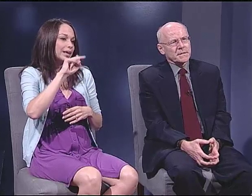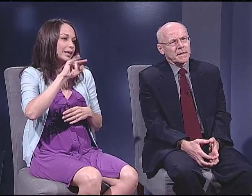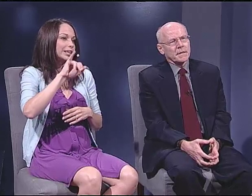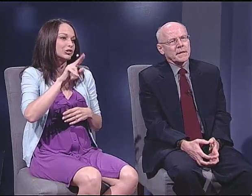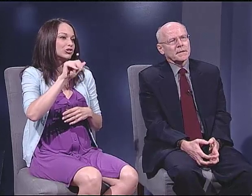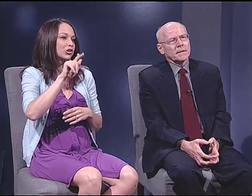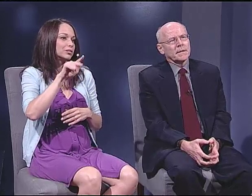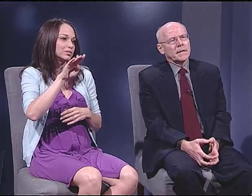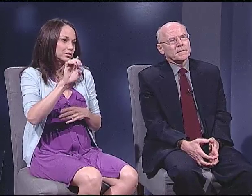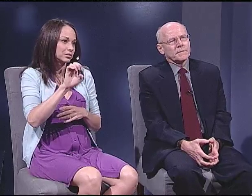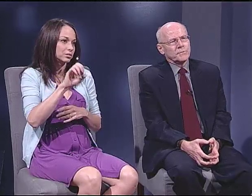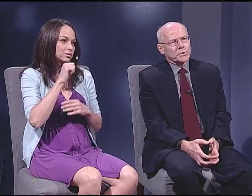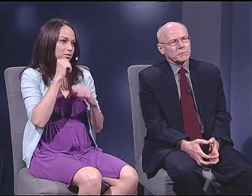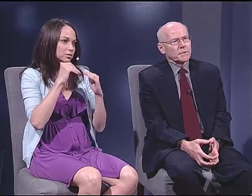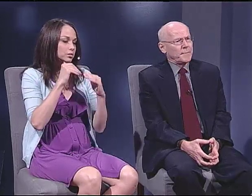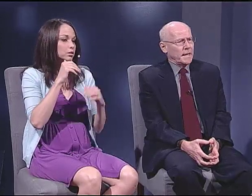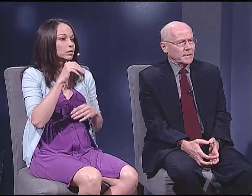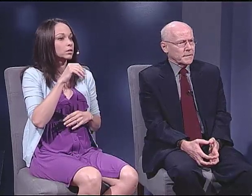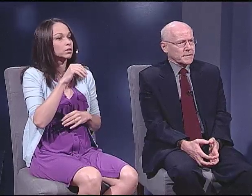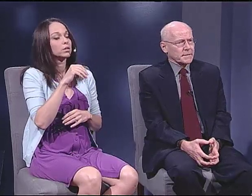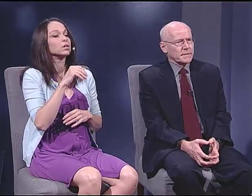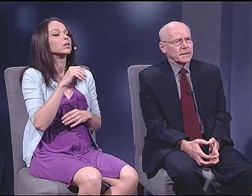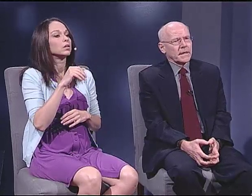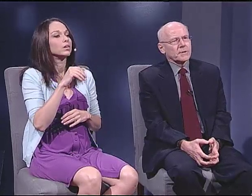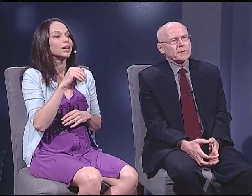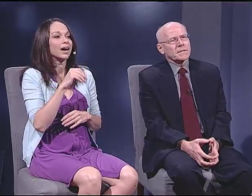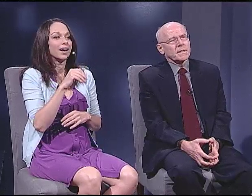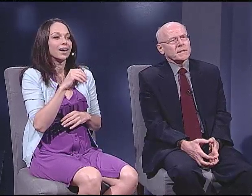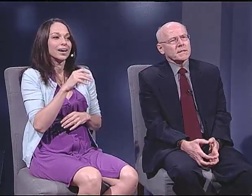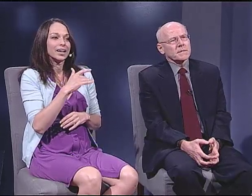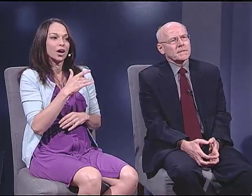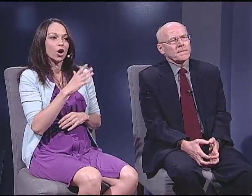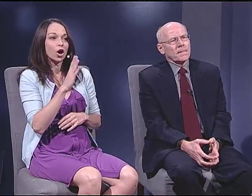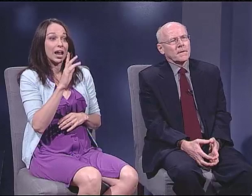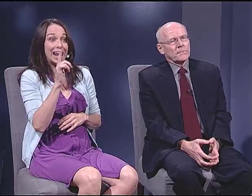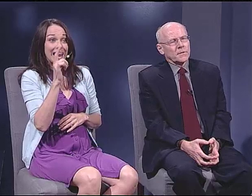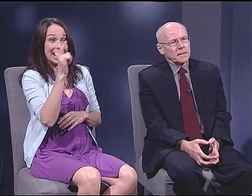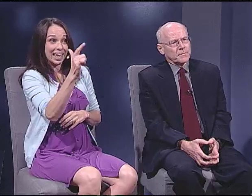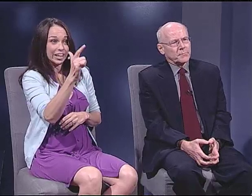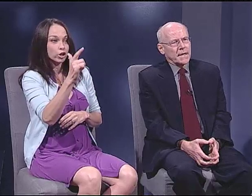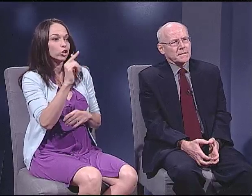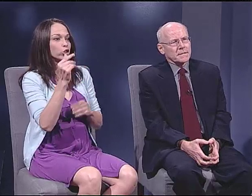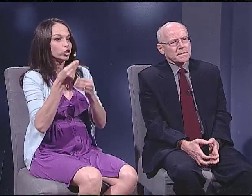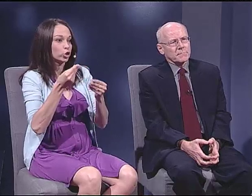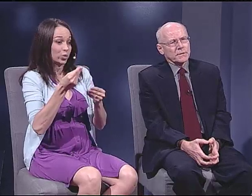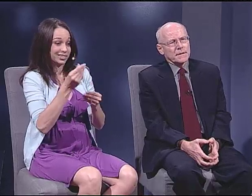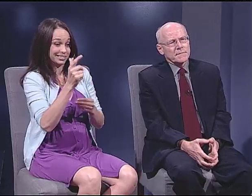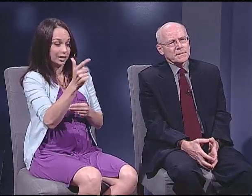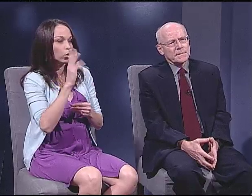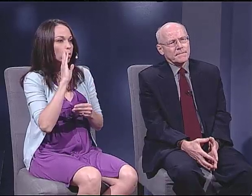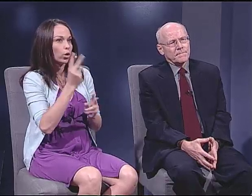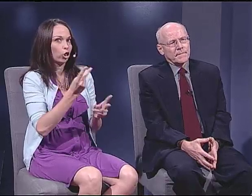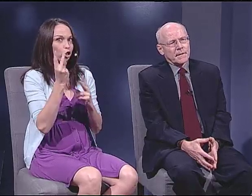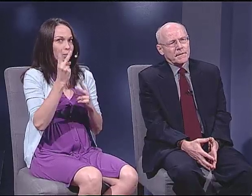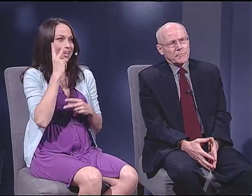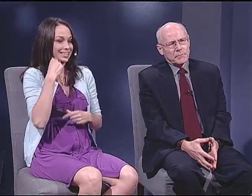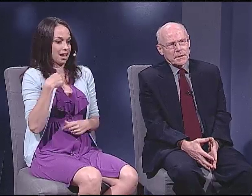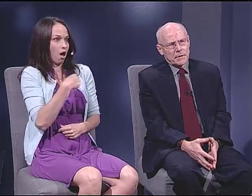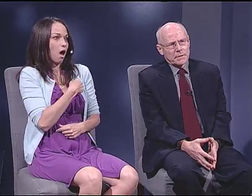it's unlikely the future will look back at us and criticize us for a number of practices and beliefs that we regard